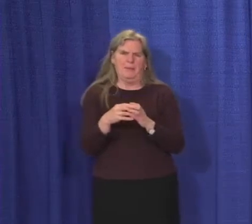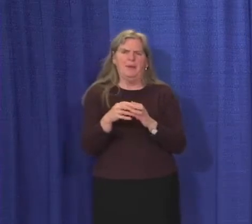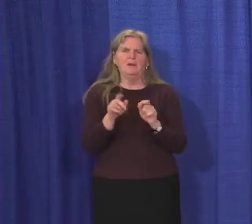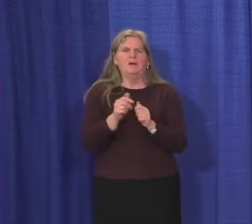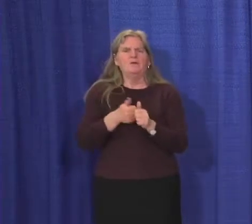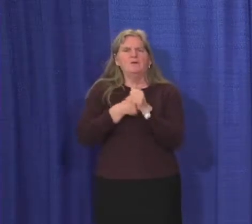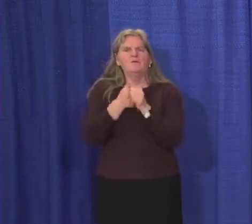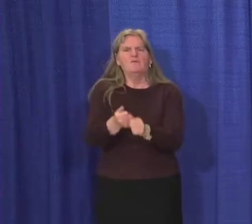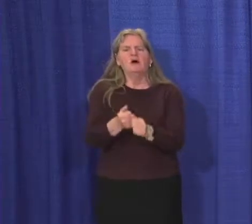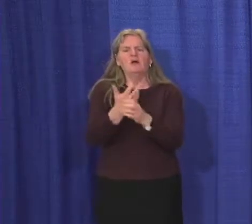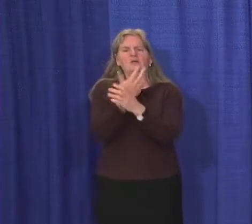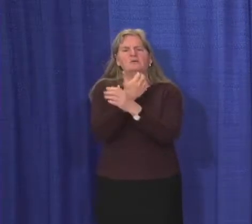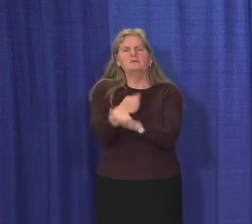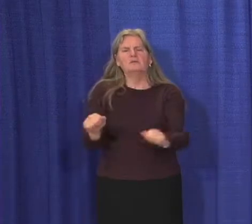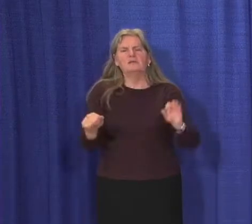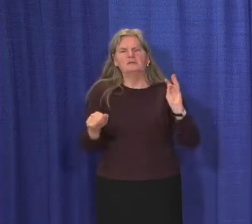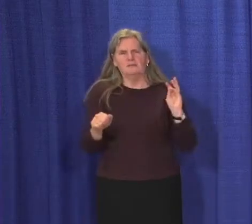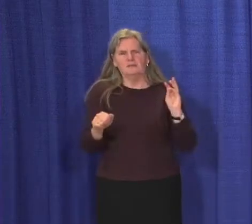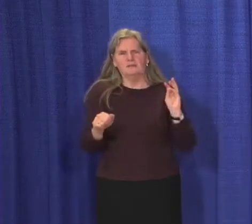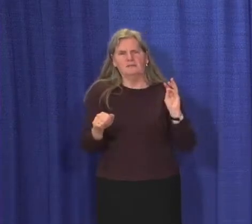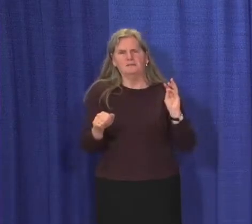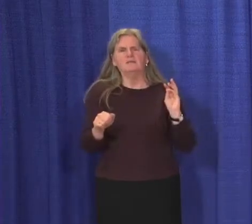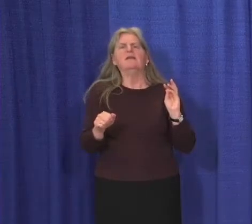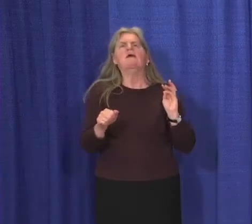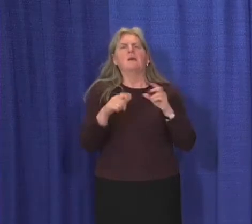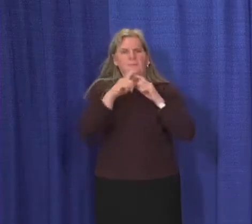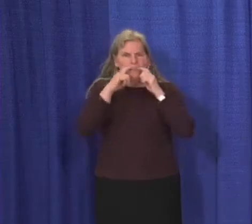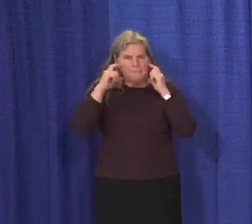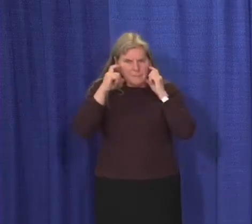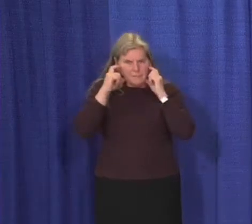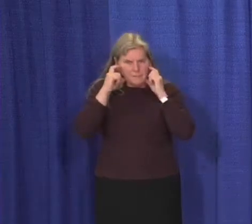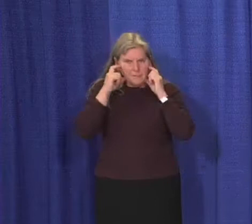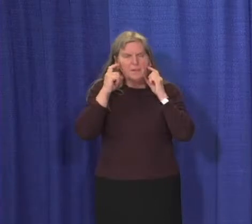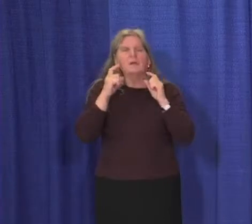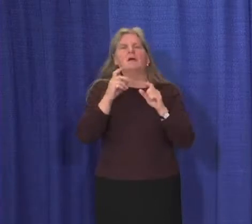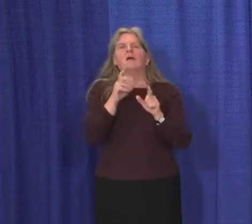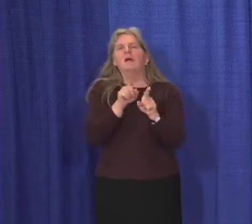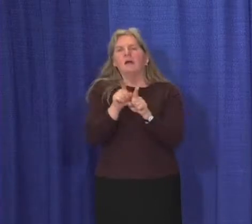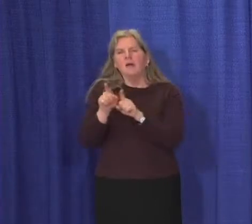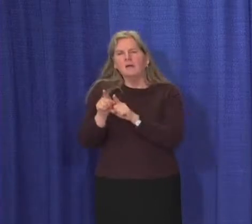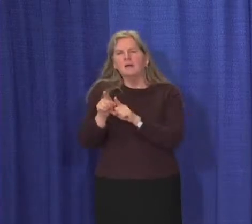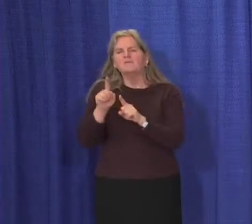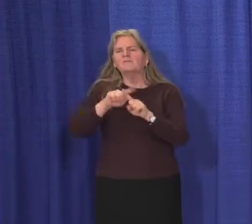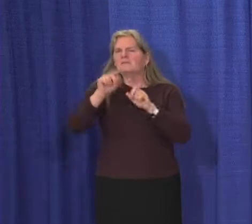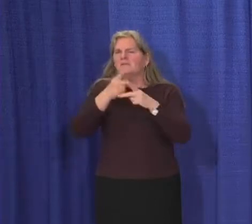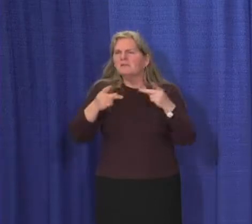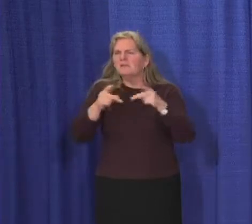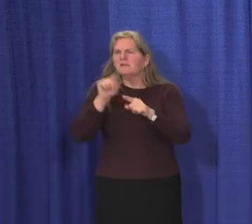practices as well as the COVID rules and guidelines including healthcare and associated